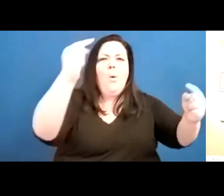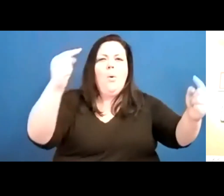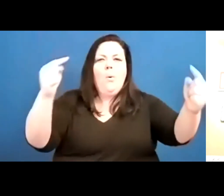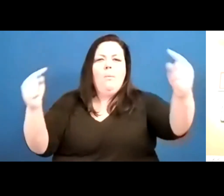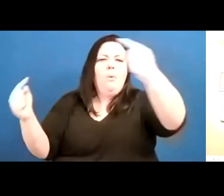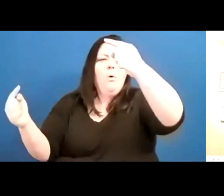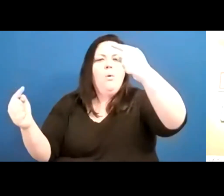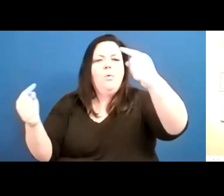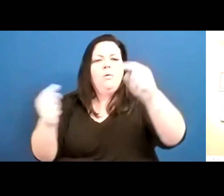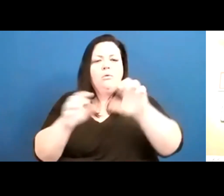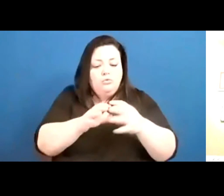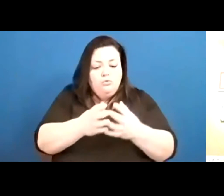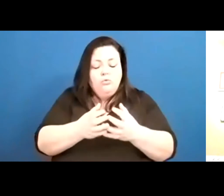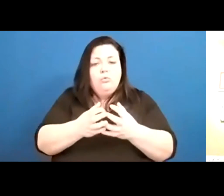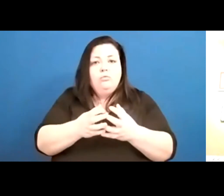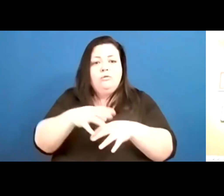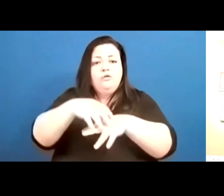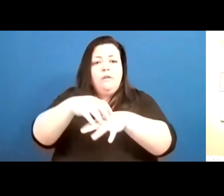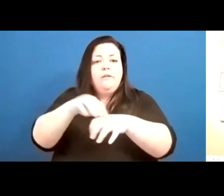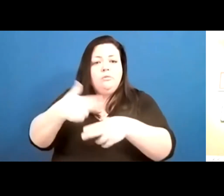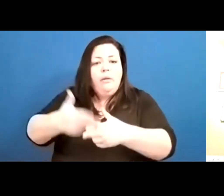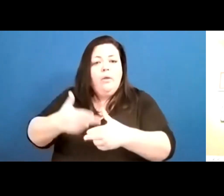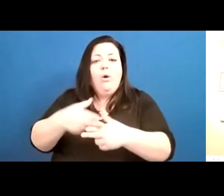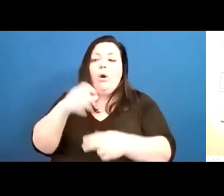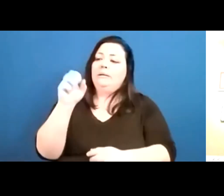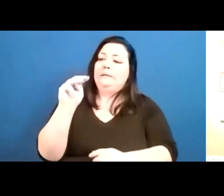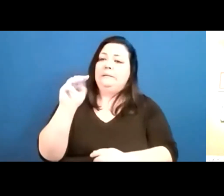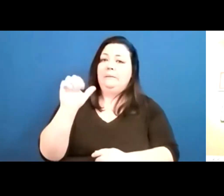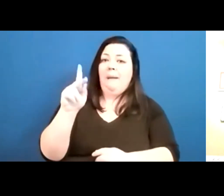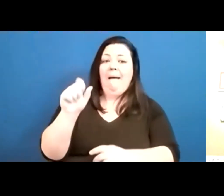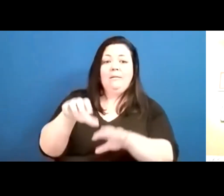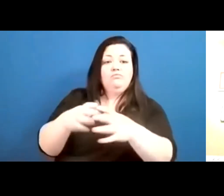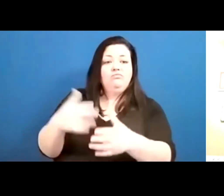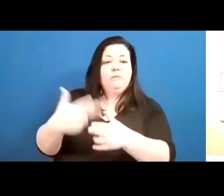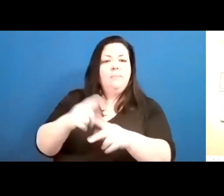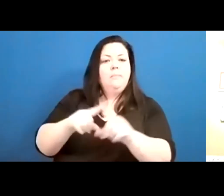of jellyfish are called smacks,/ but I prefer bloom as in a state/